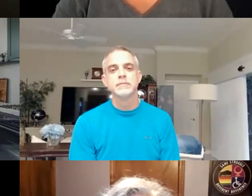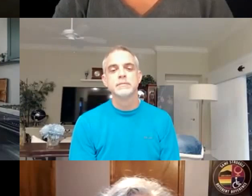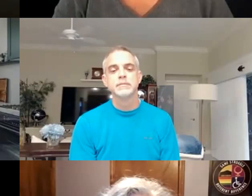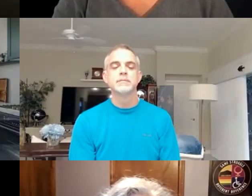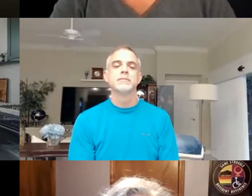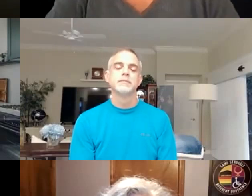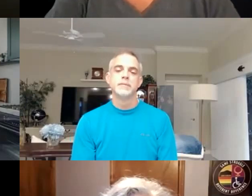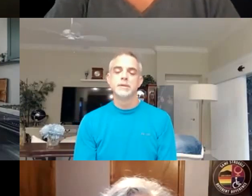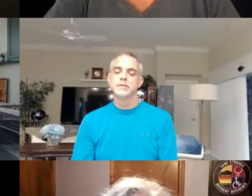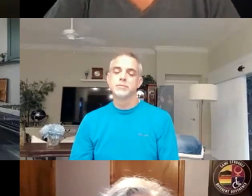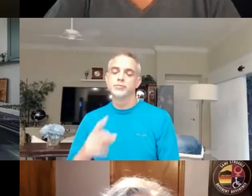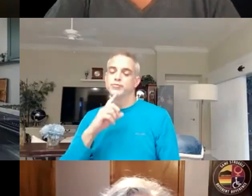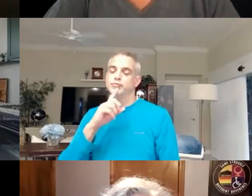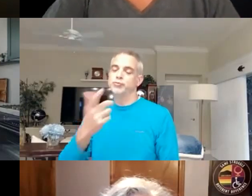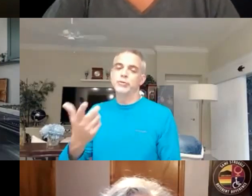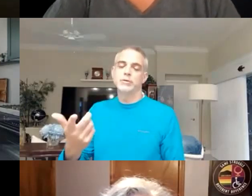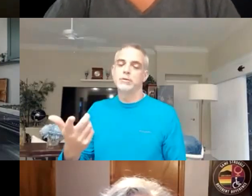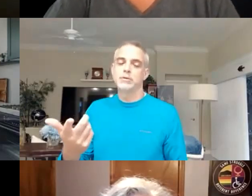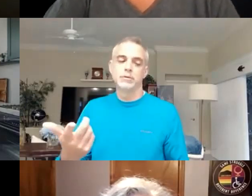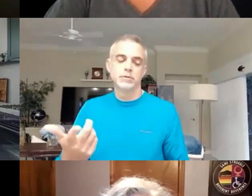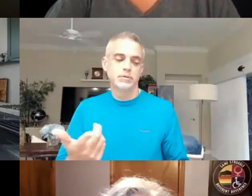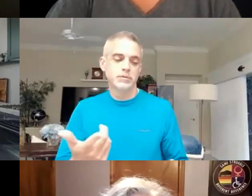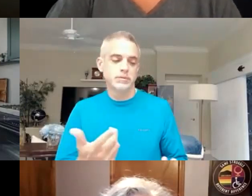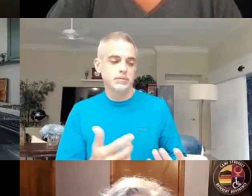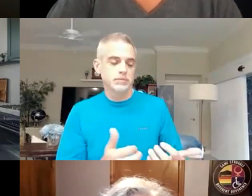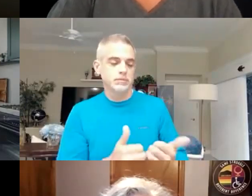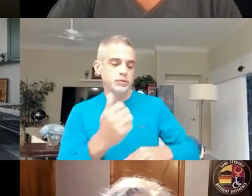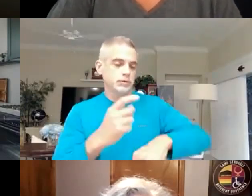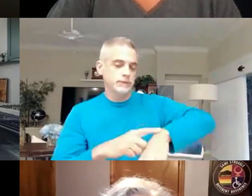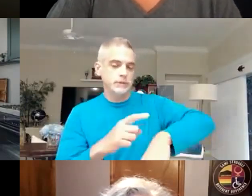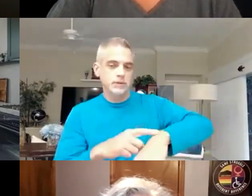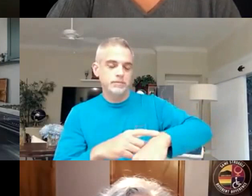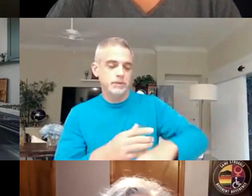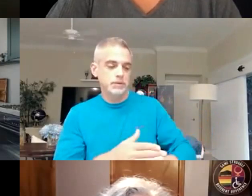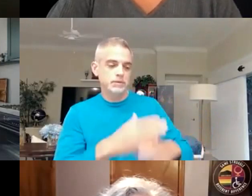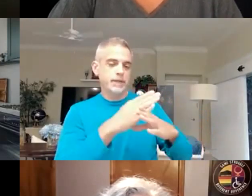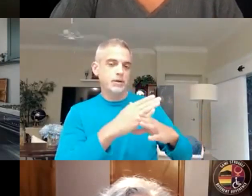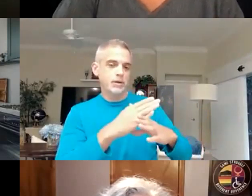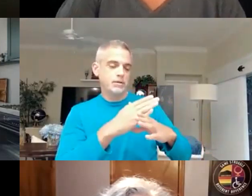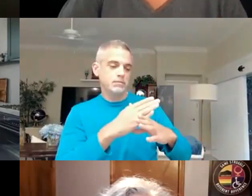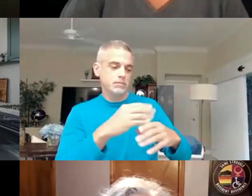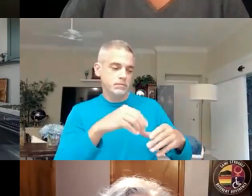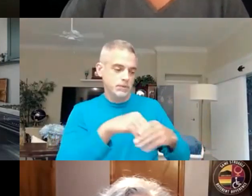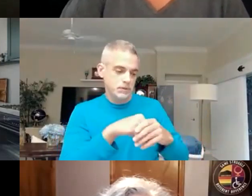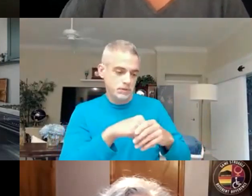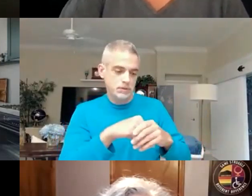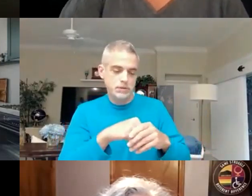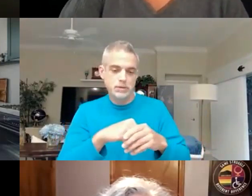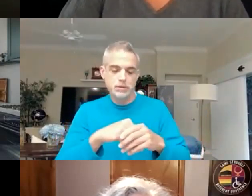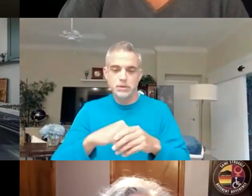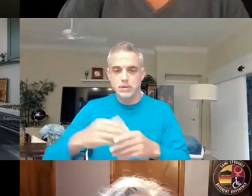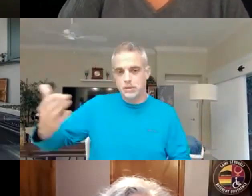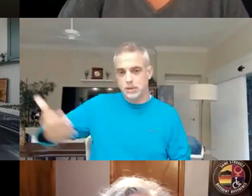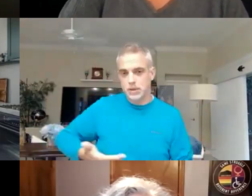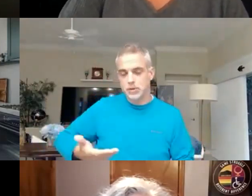Mark: Well, really most of the time, I have barriers